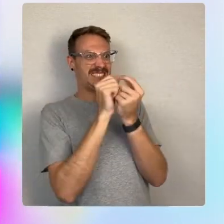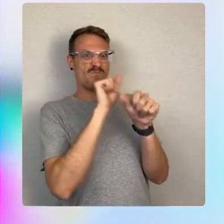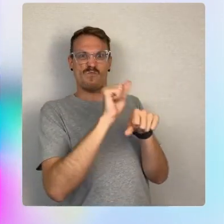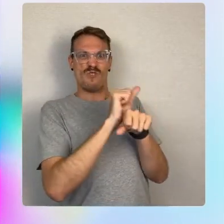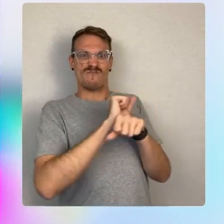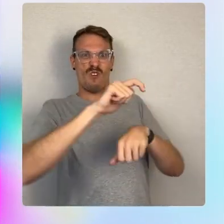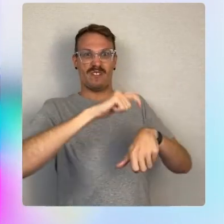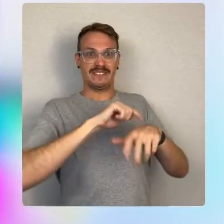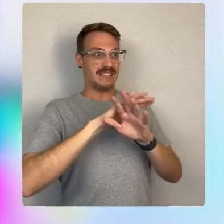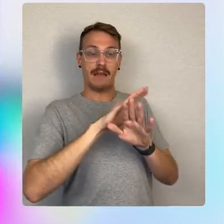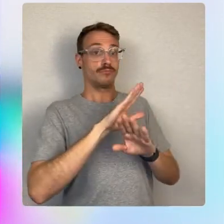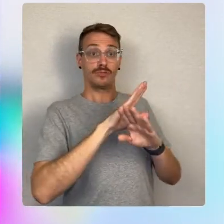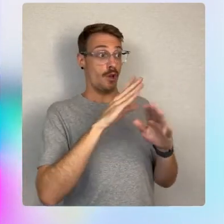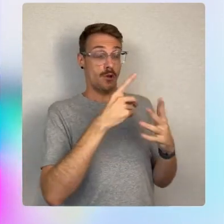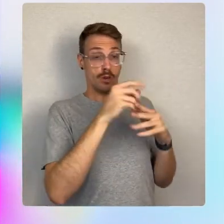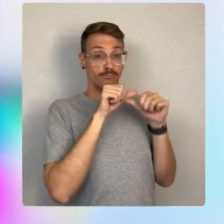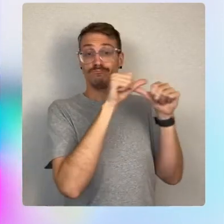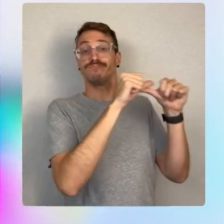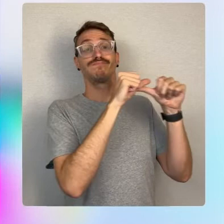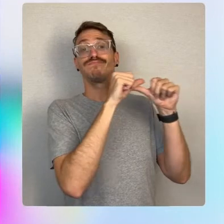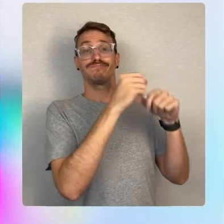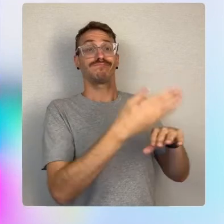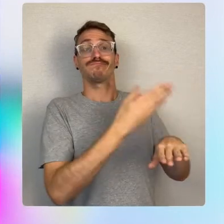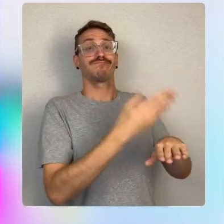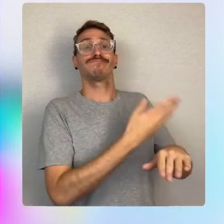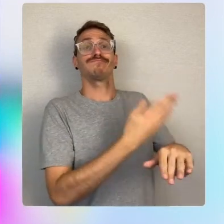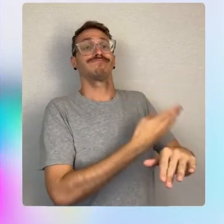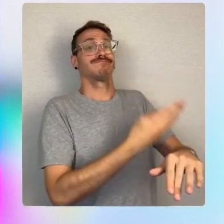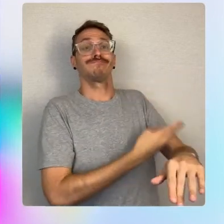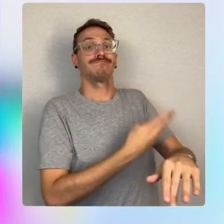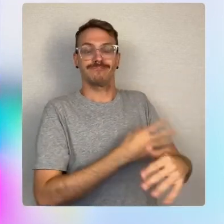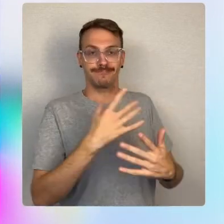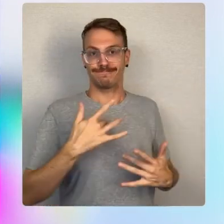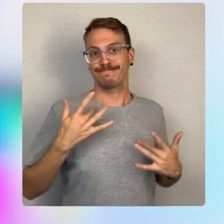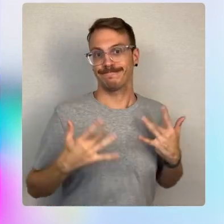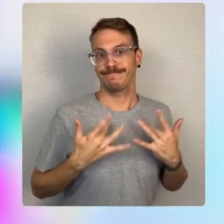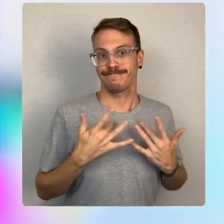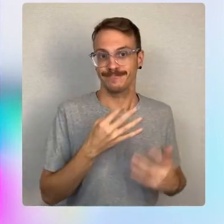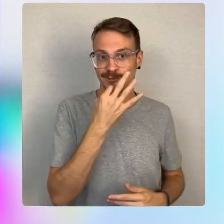with some very exciting features coming in the pipeline. You know, in poker,